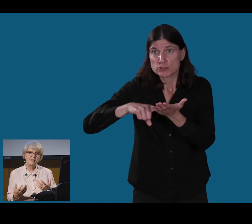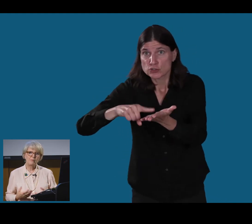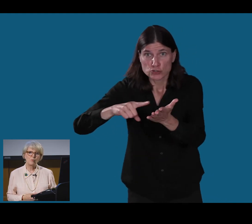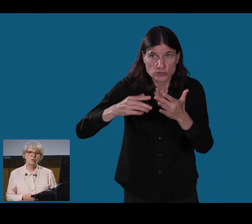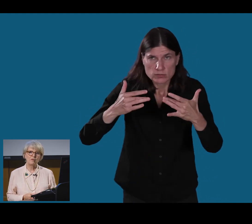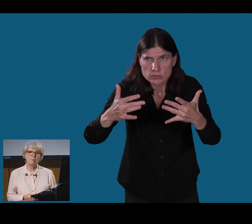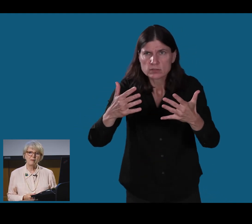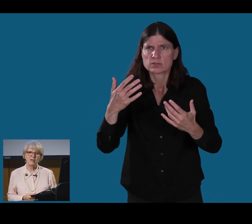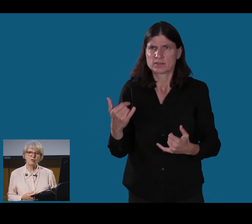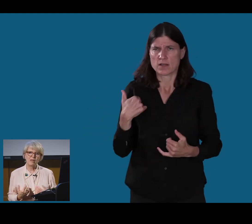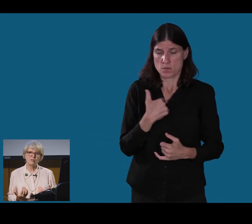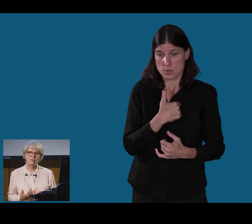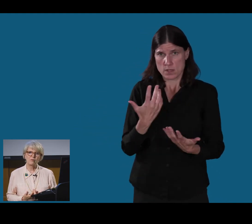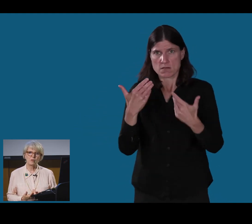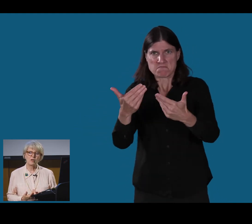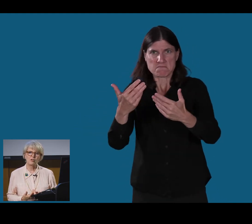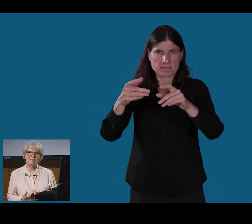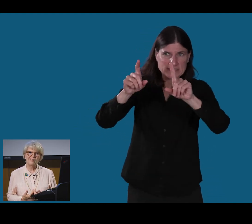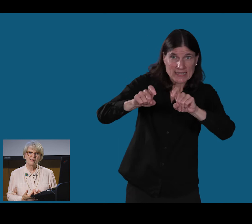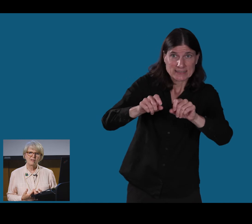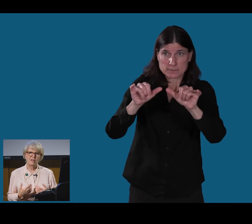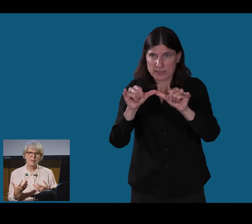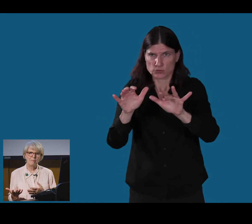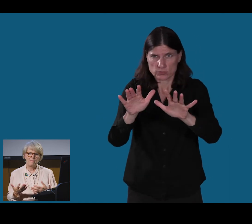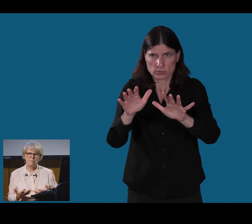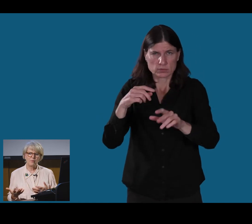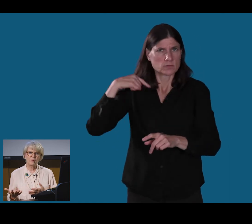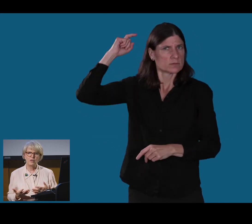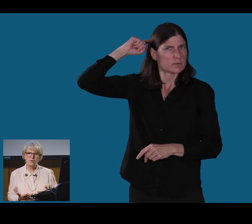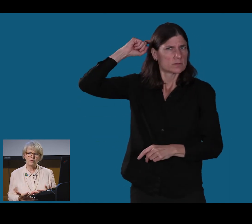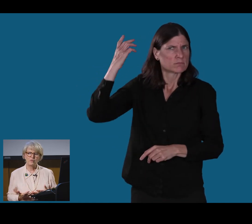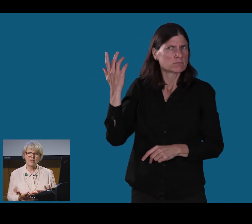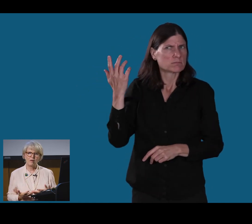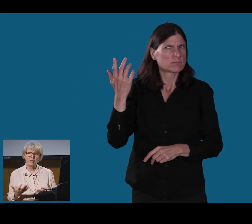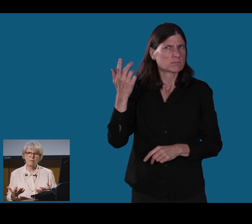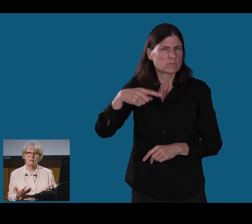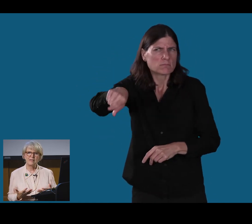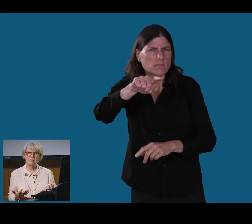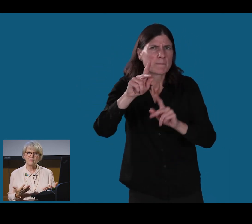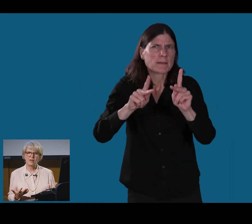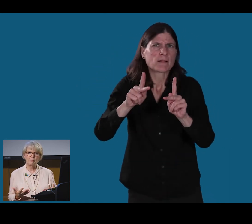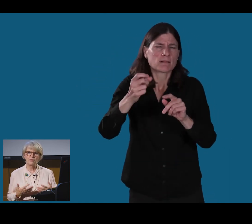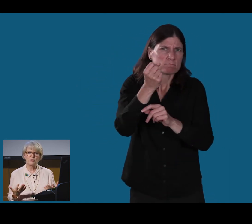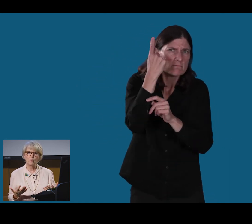Many times when we're developing a measure we ask ourselves the question, “can the people that are gonna use this scale, can they relate to these items, these words,